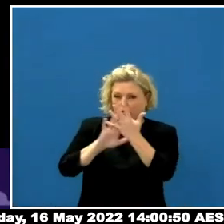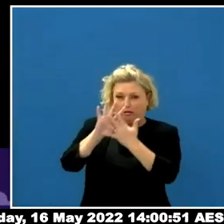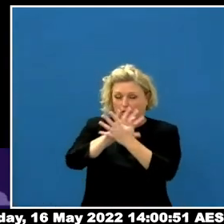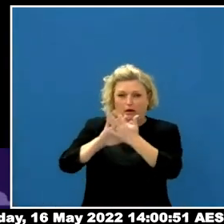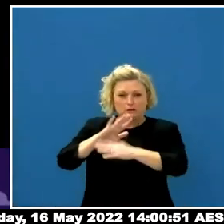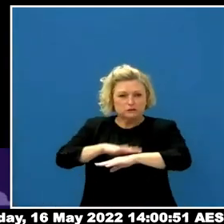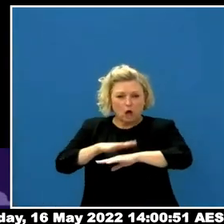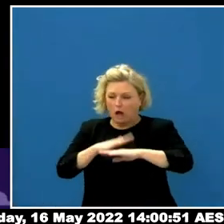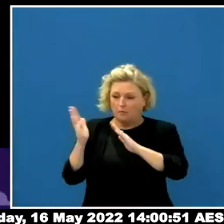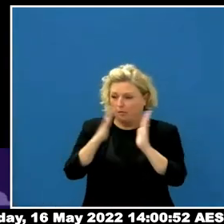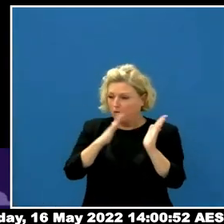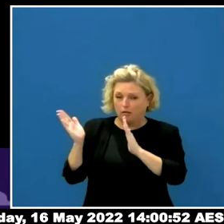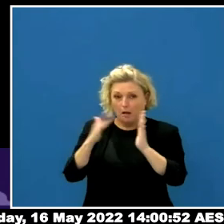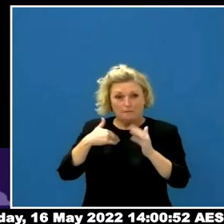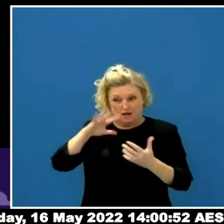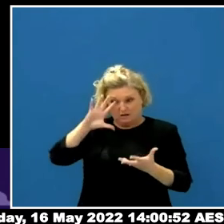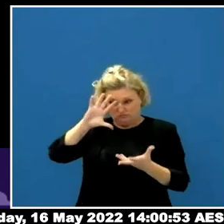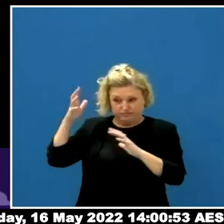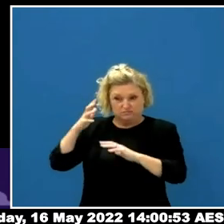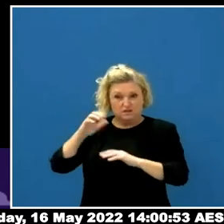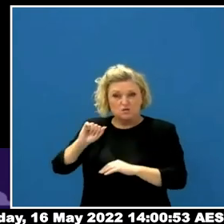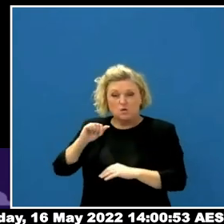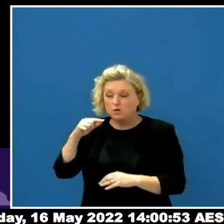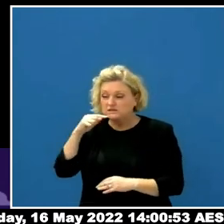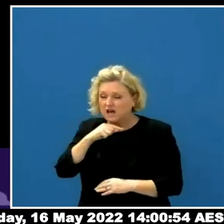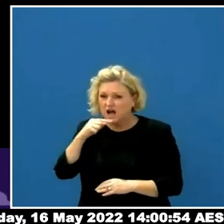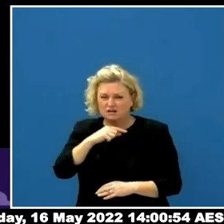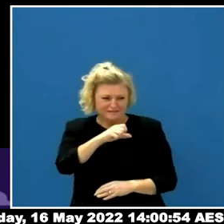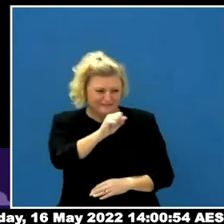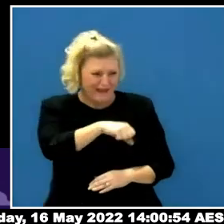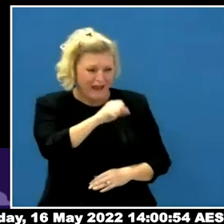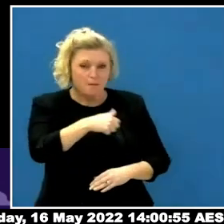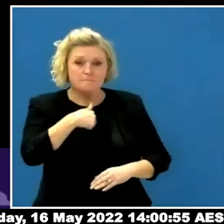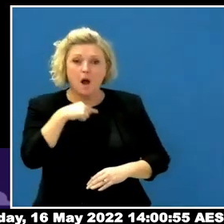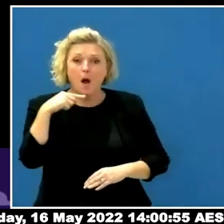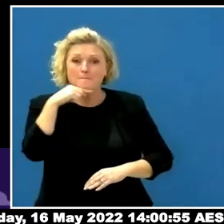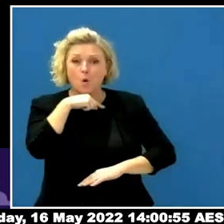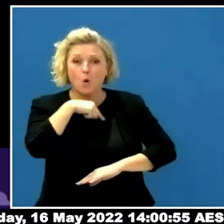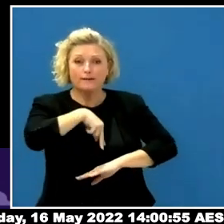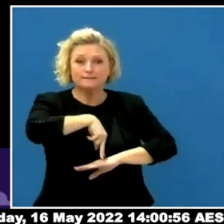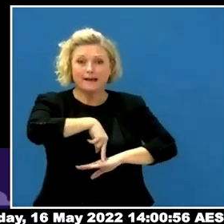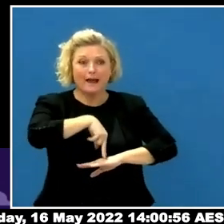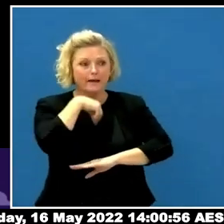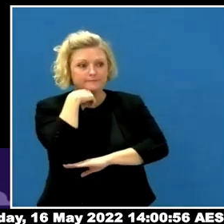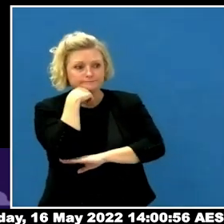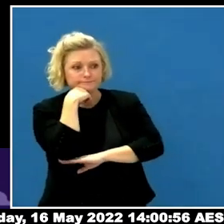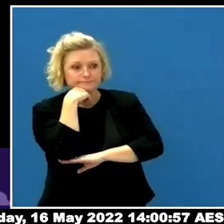And it's like - and he would be standing at the door waiting for it to come